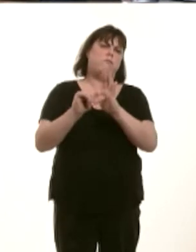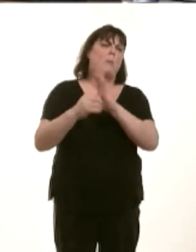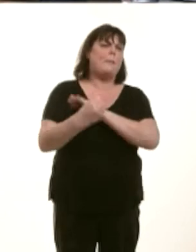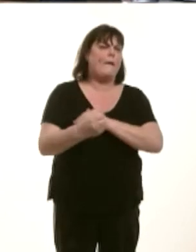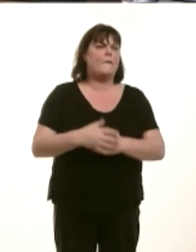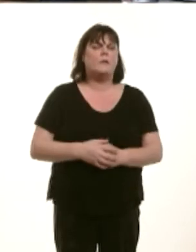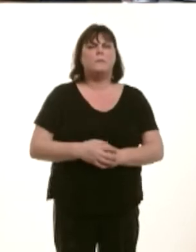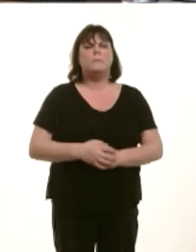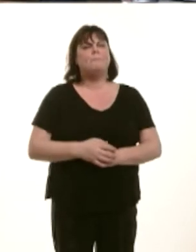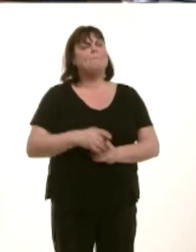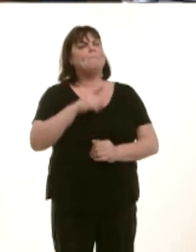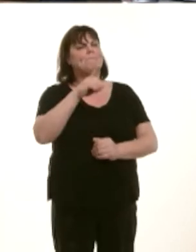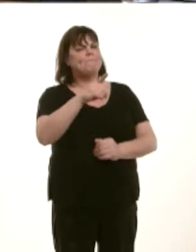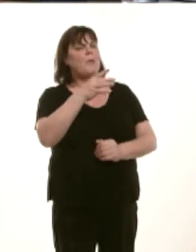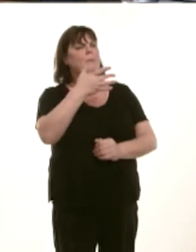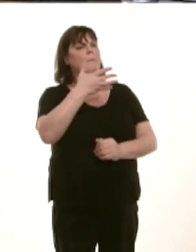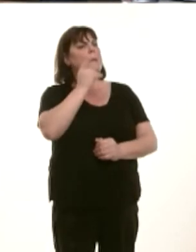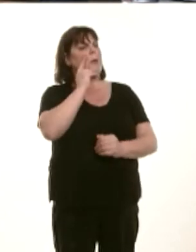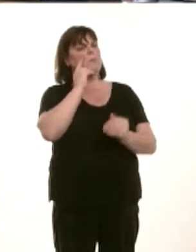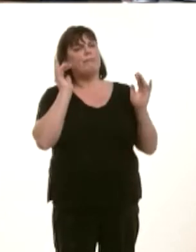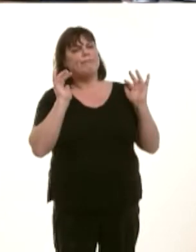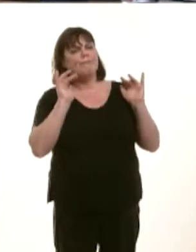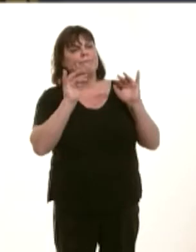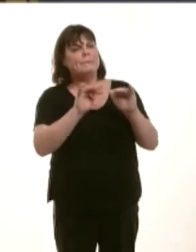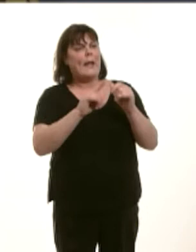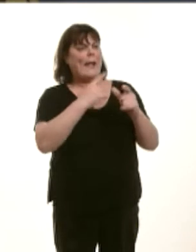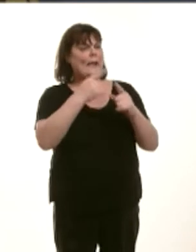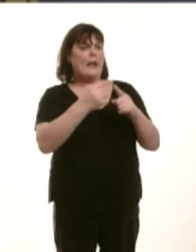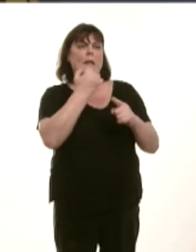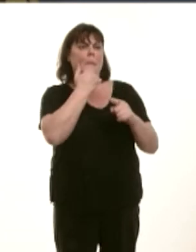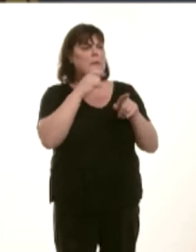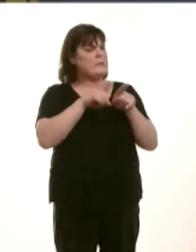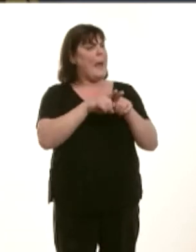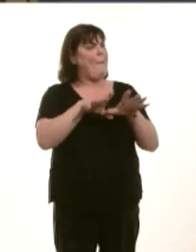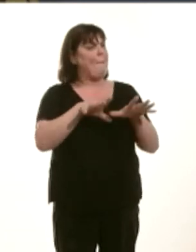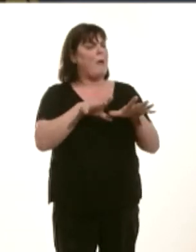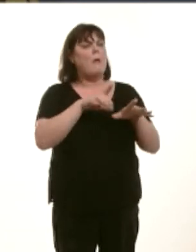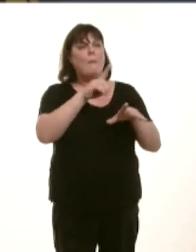the numbers of people actually attending A&E but people are waiting longer when theyíre